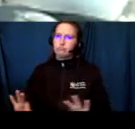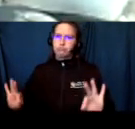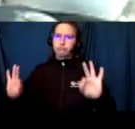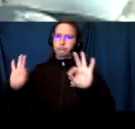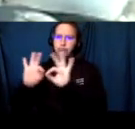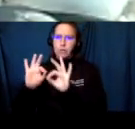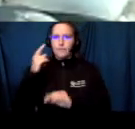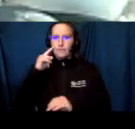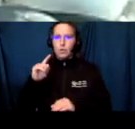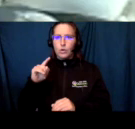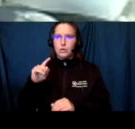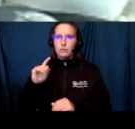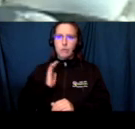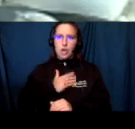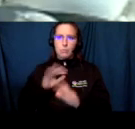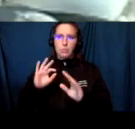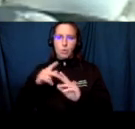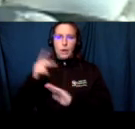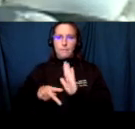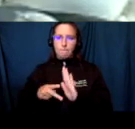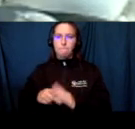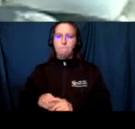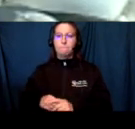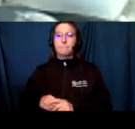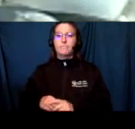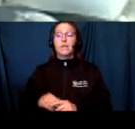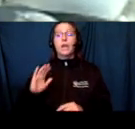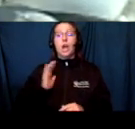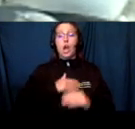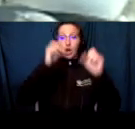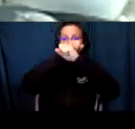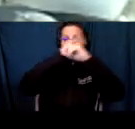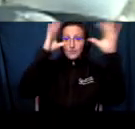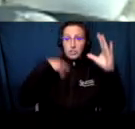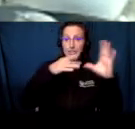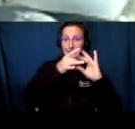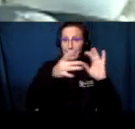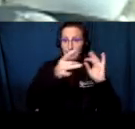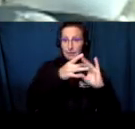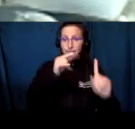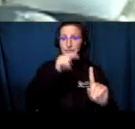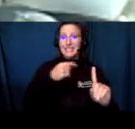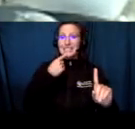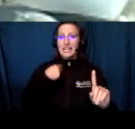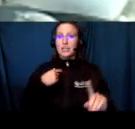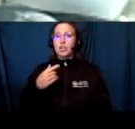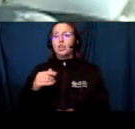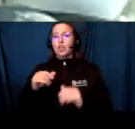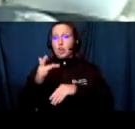component of our program. In our vision statement it did say early and continuous screening so